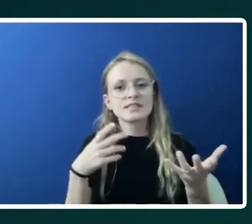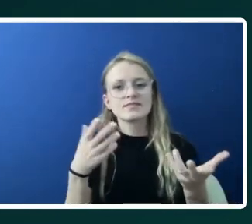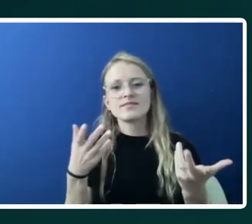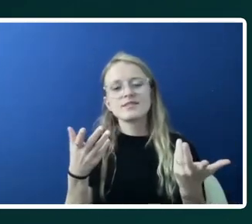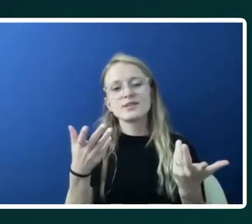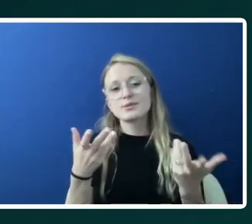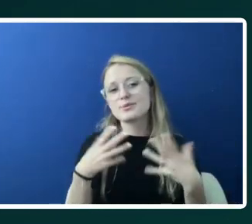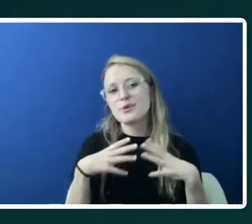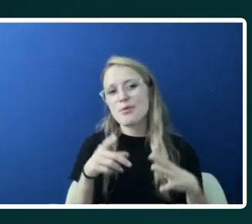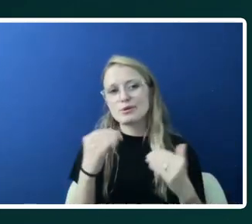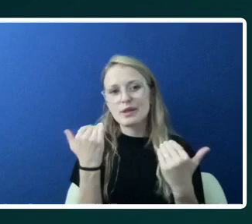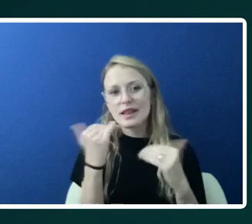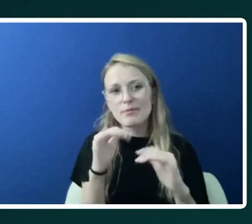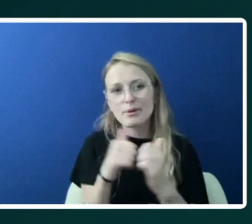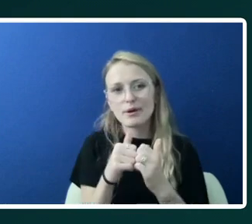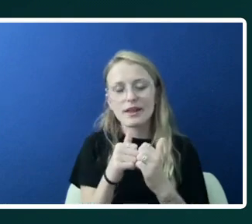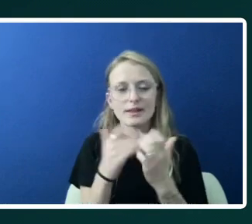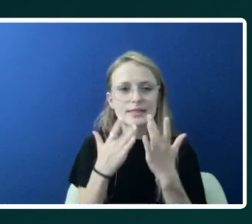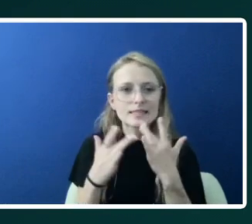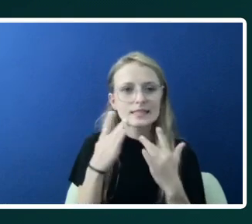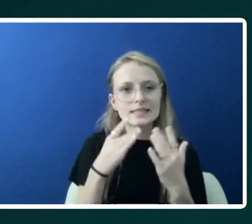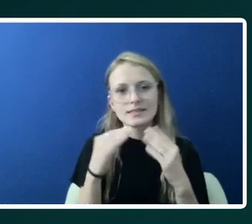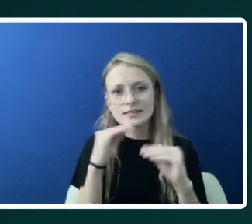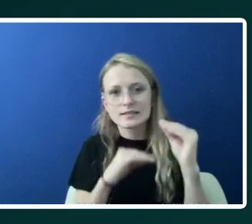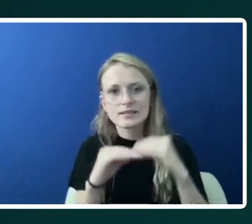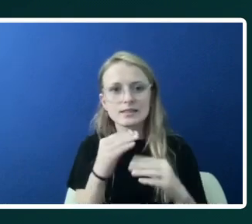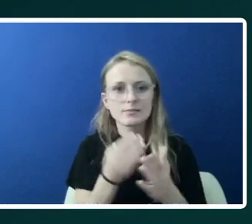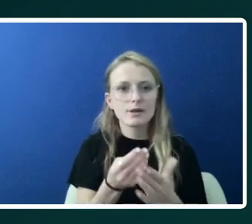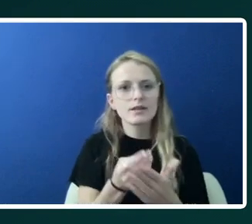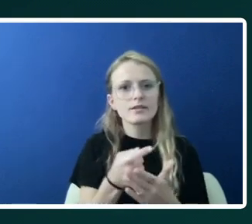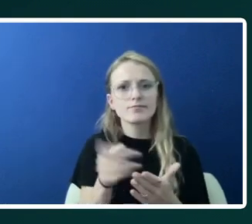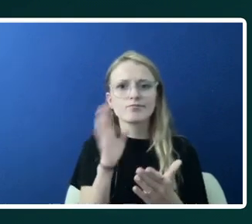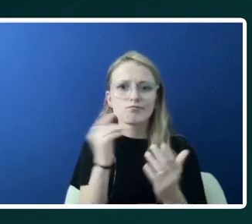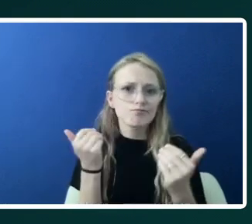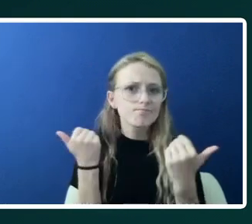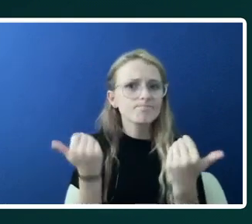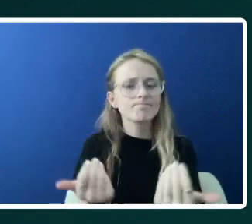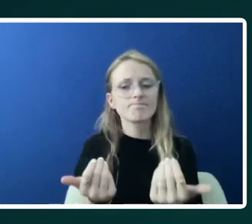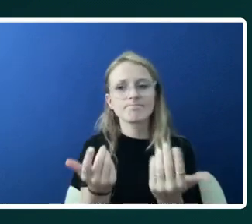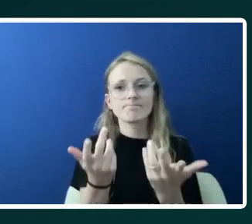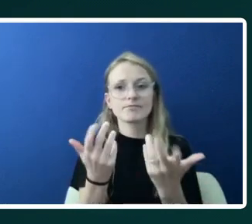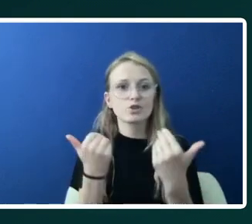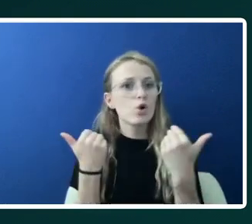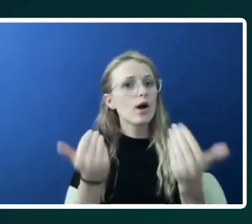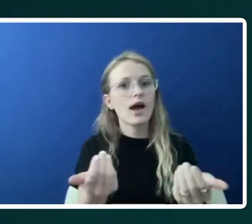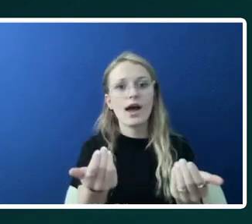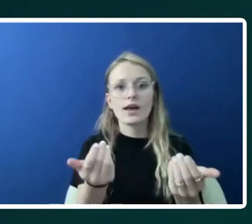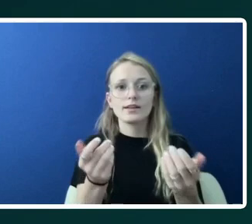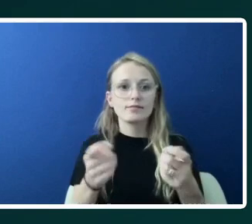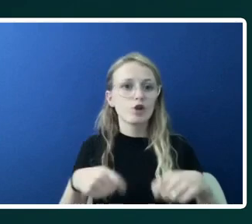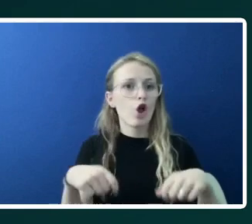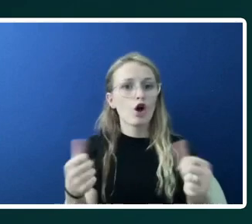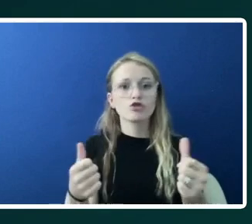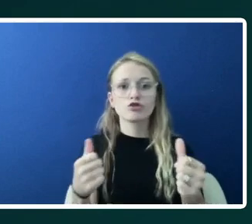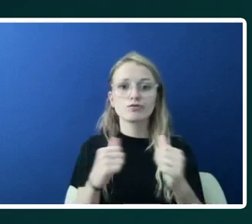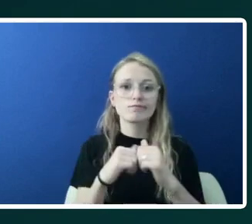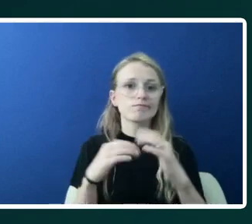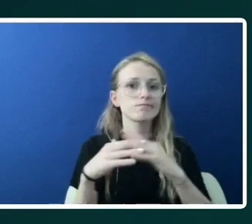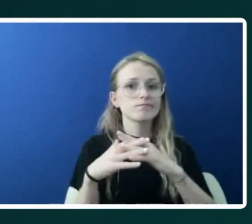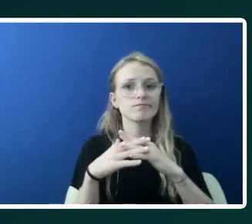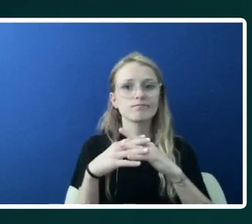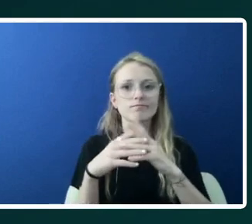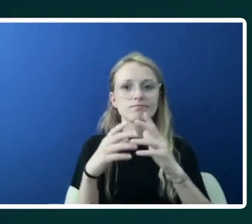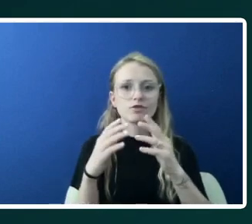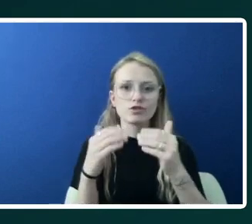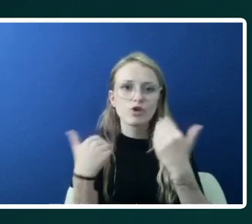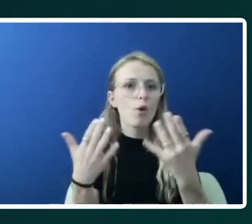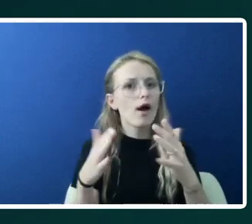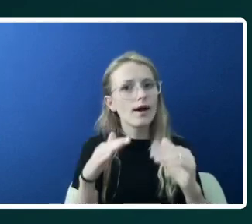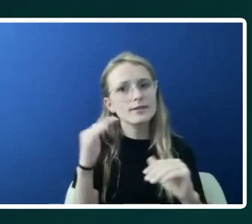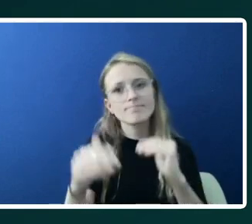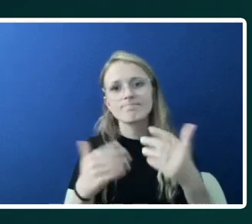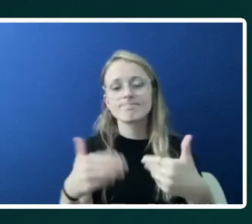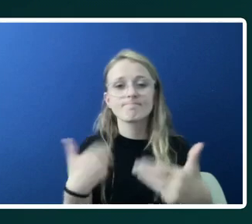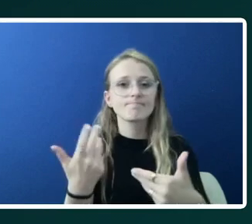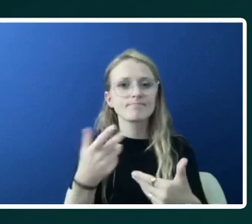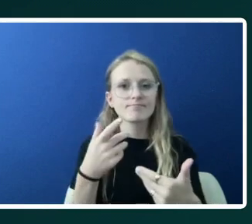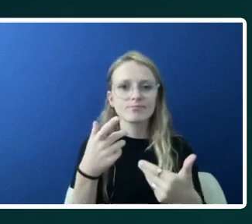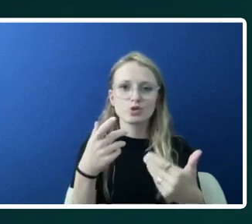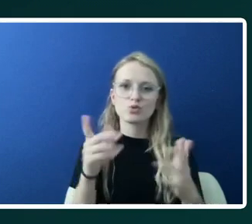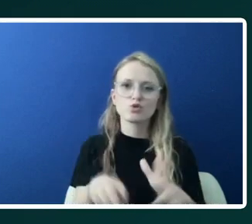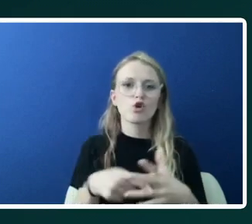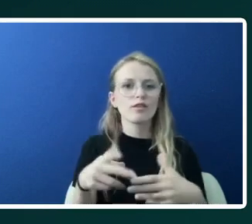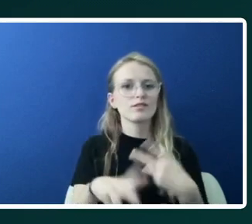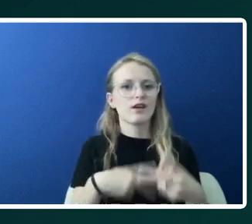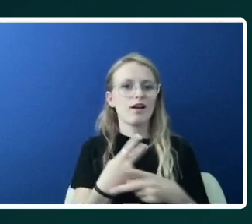a lot of money. I would go ahead and launch, take the step forward to do such programs. I